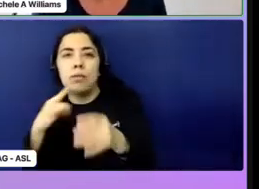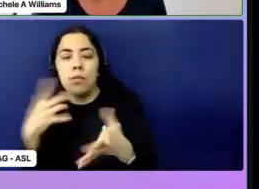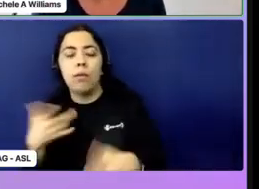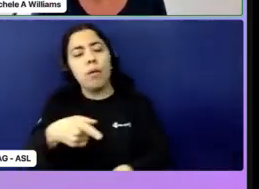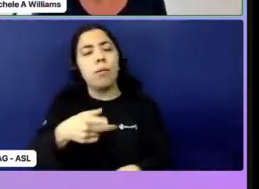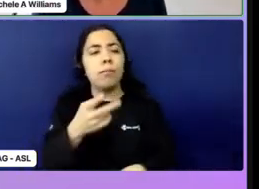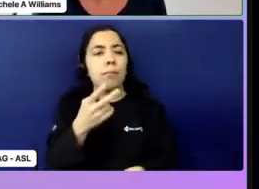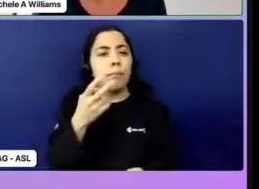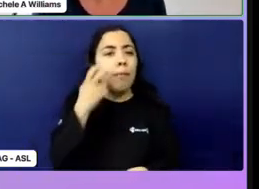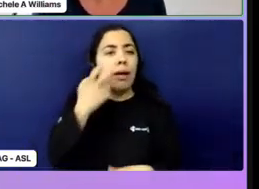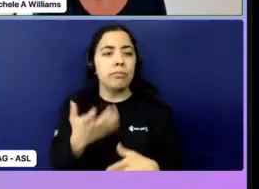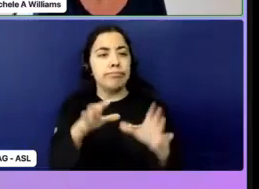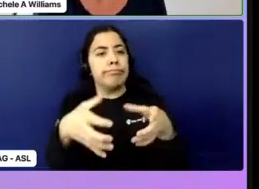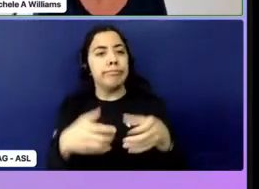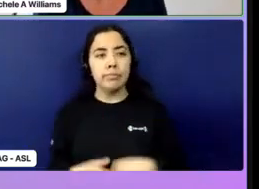bringing in blind folks, and